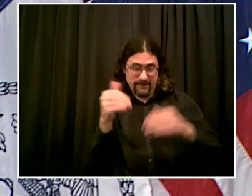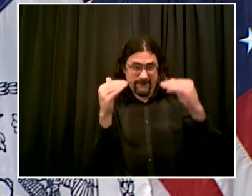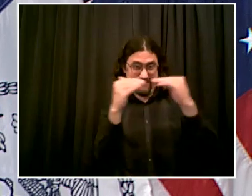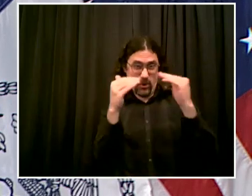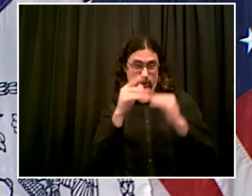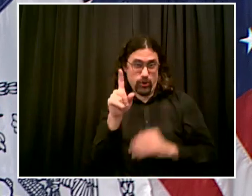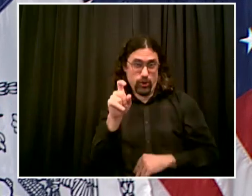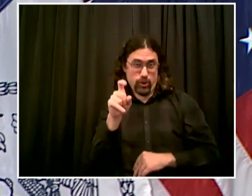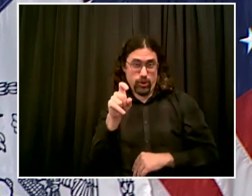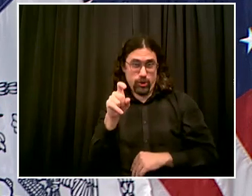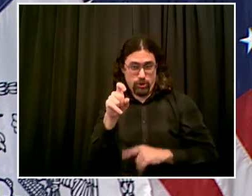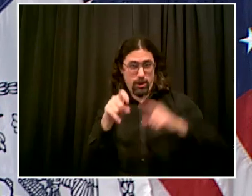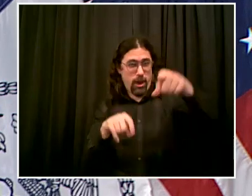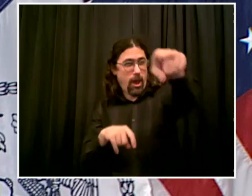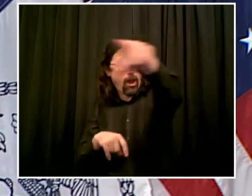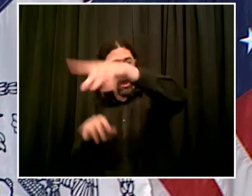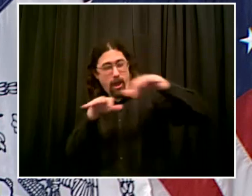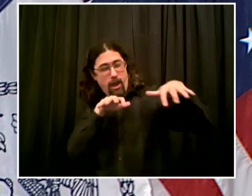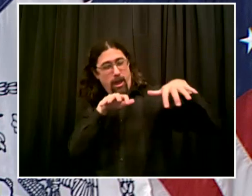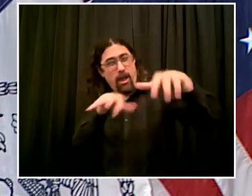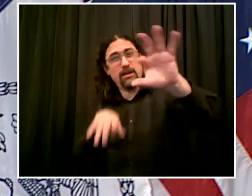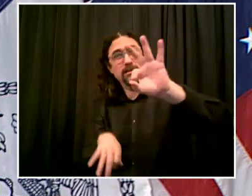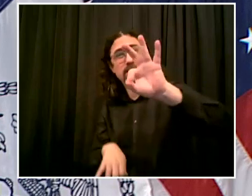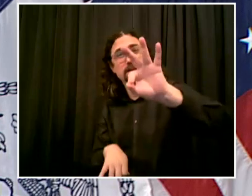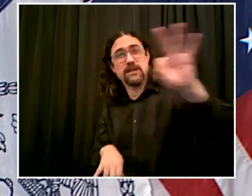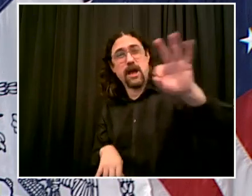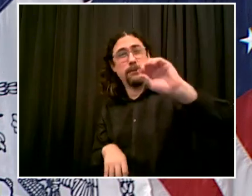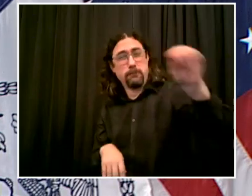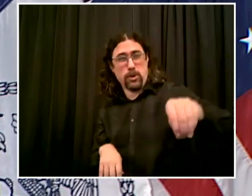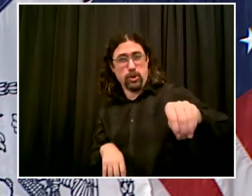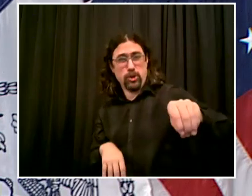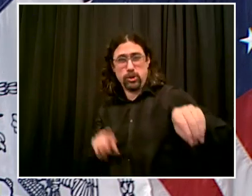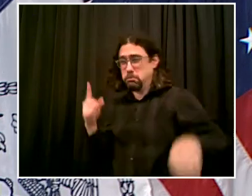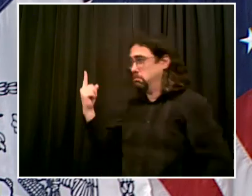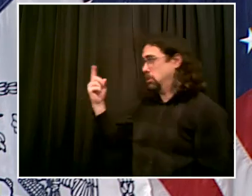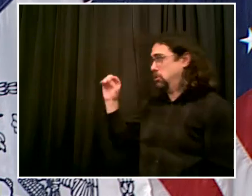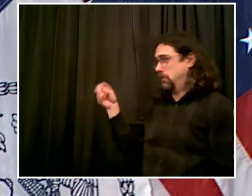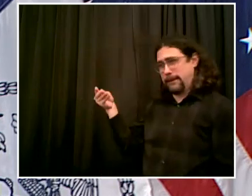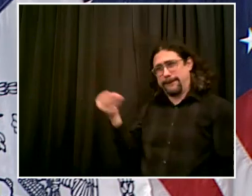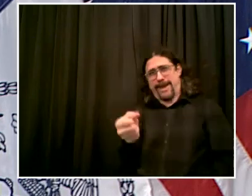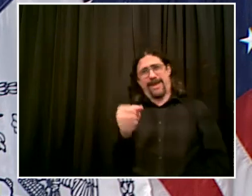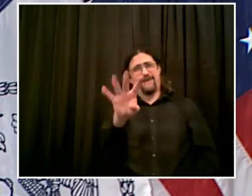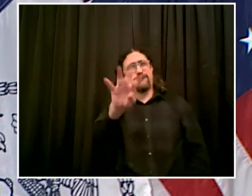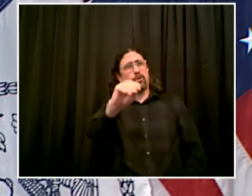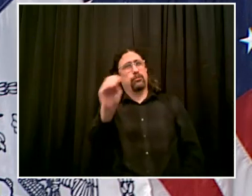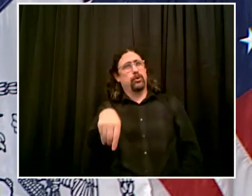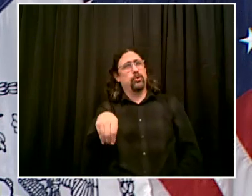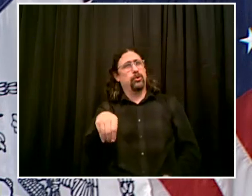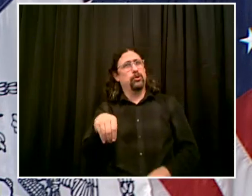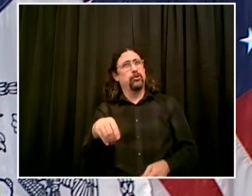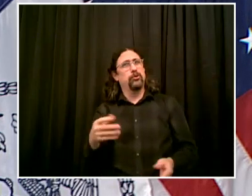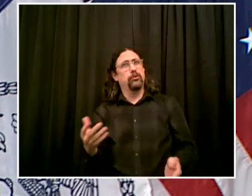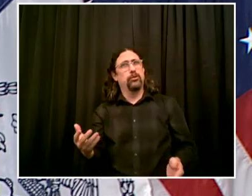IS THE PERIOD AFTER WORLD WAR II UP THROUGH THE 1960S WE SAW A HUGE AMOUNT OF ECONOMIC